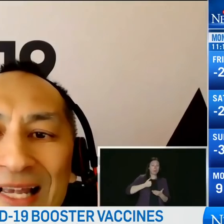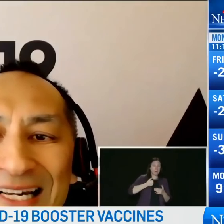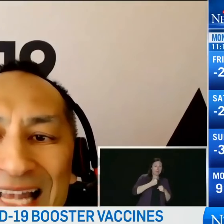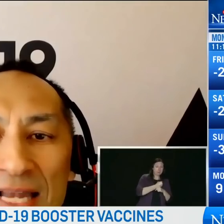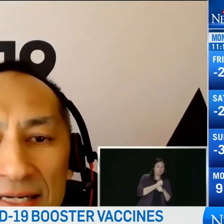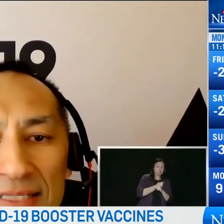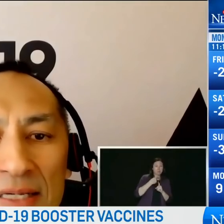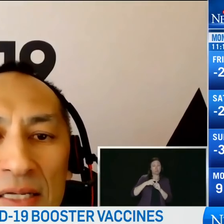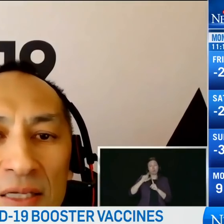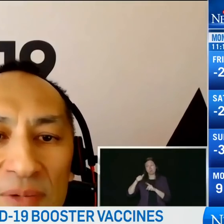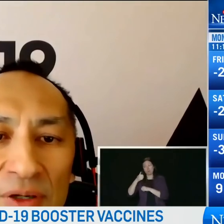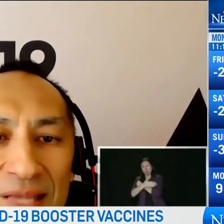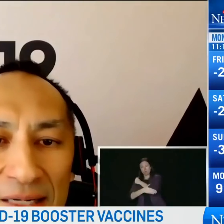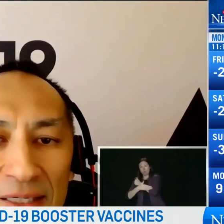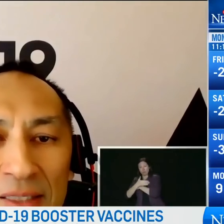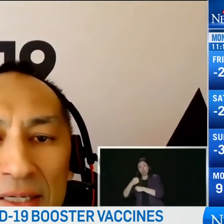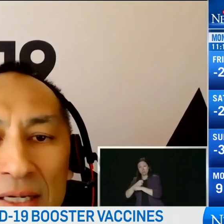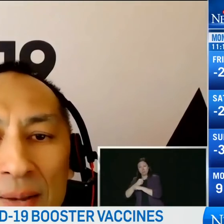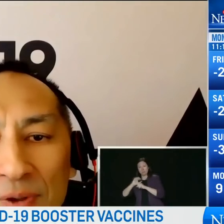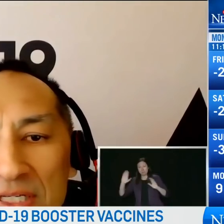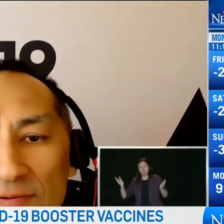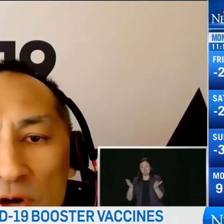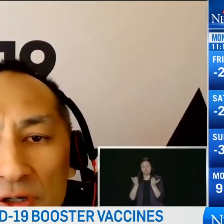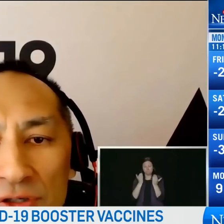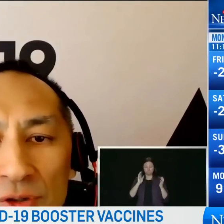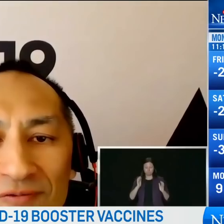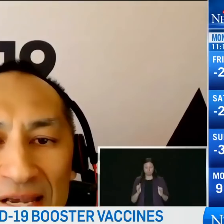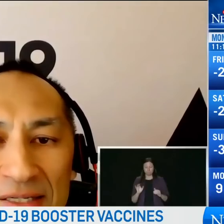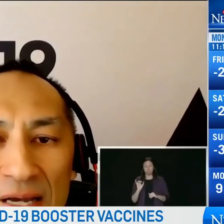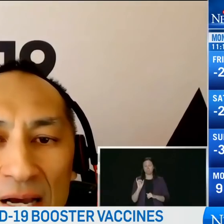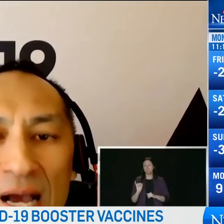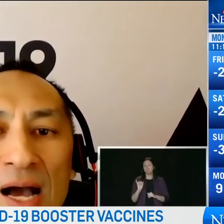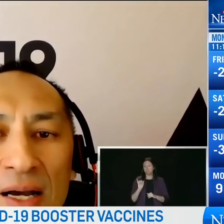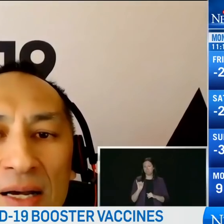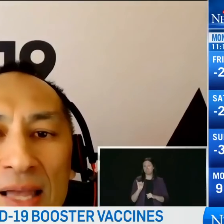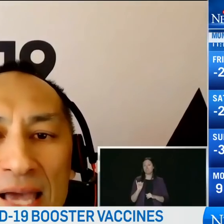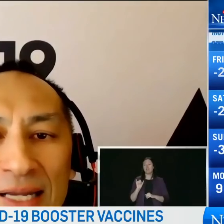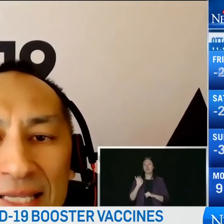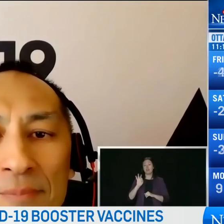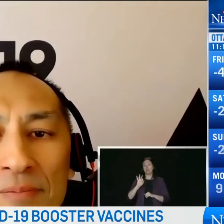ADVISORY COMMITTEE ON IMMUNIZATION CONSIDERED NEW